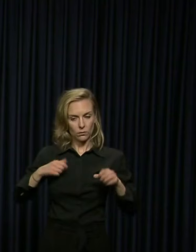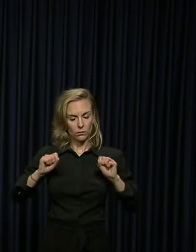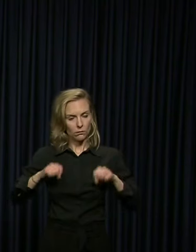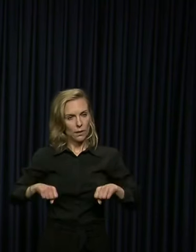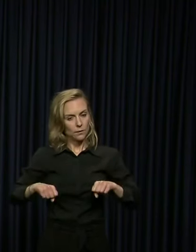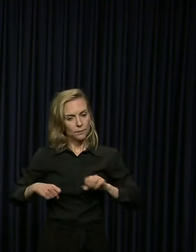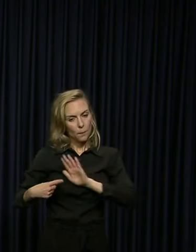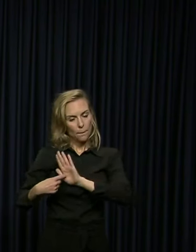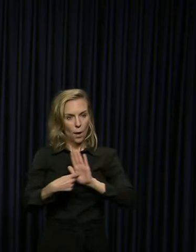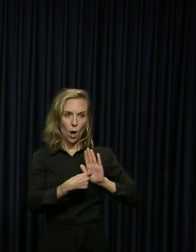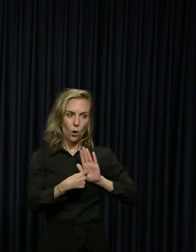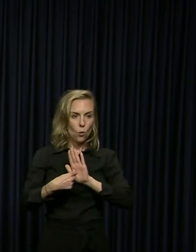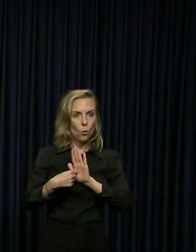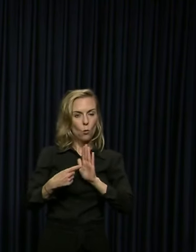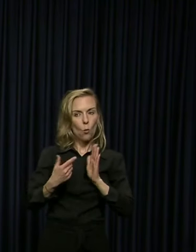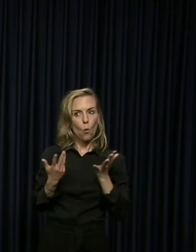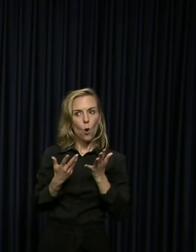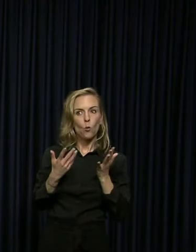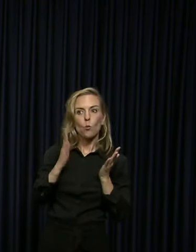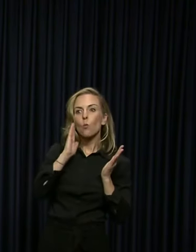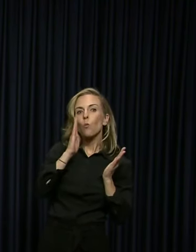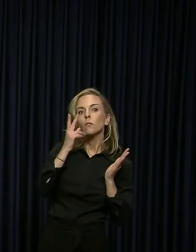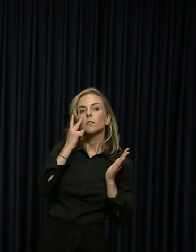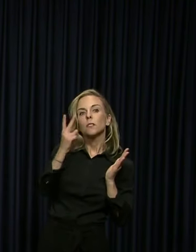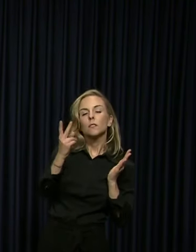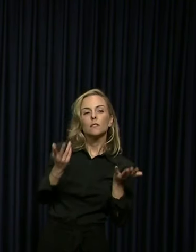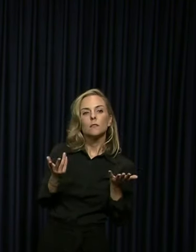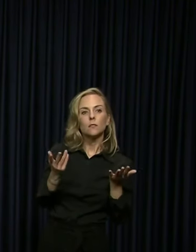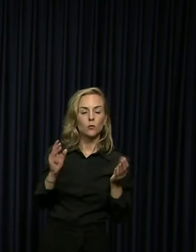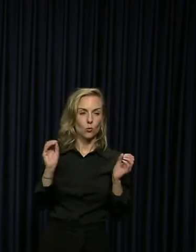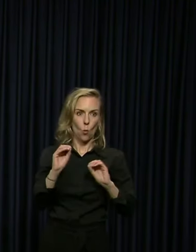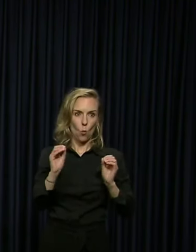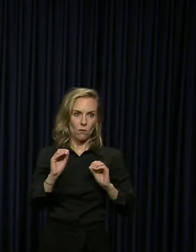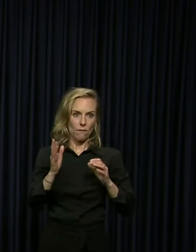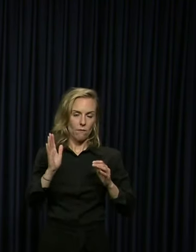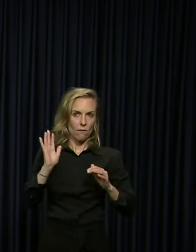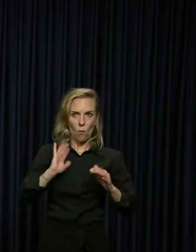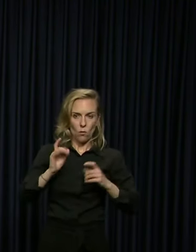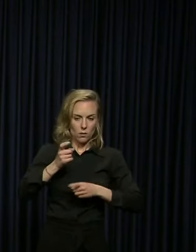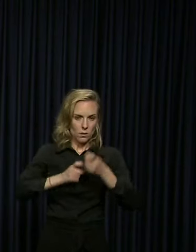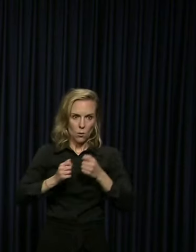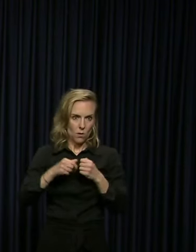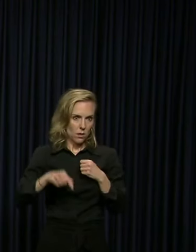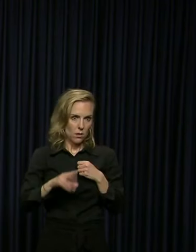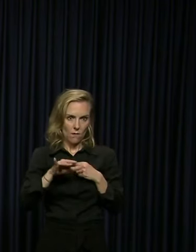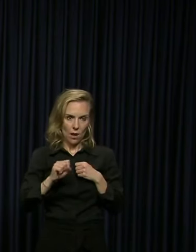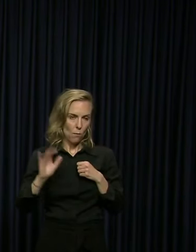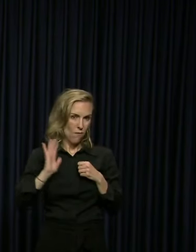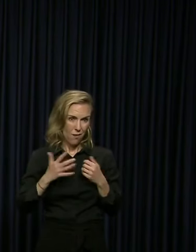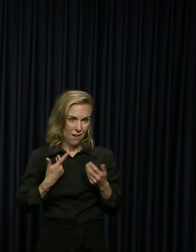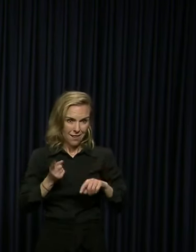CONNECTION THAT WOULD HAVE HELPED HIM DURING THAT PERIOD. IT'S THE TOO MUCH SACRIFICE, AND